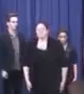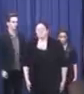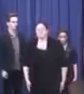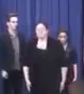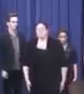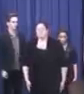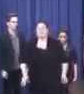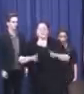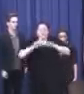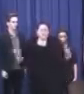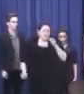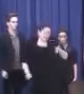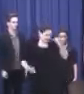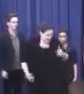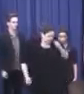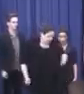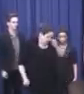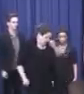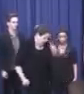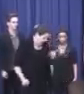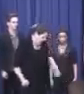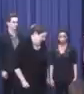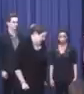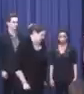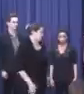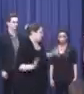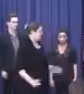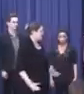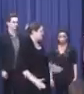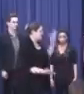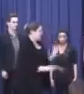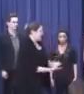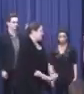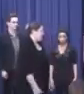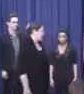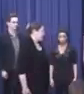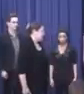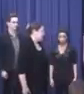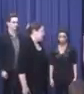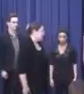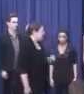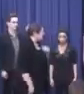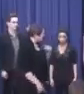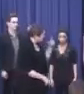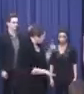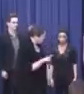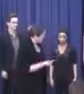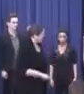But not today, tomorrow. Or the day after. [Wendla] Today. [Wendla’s Mom] Wendla Bergmann! I simply cannot.